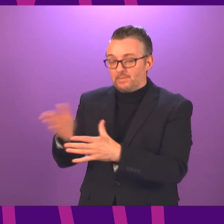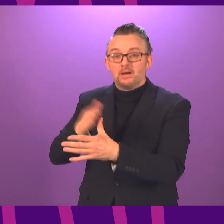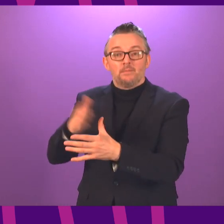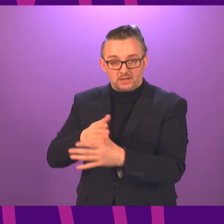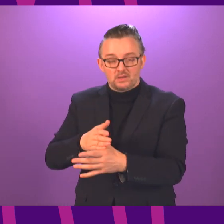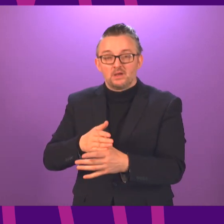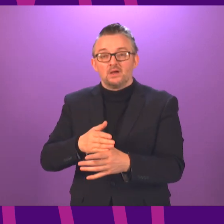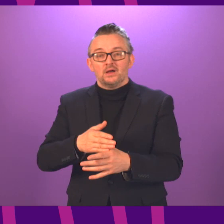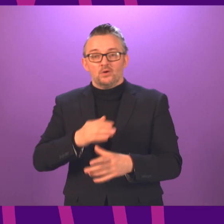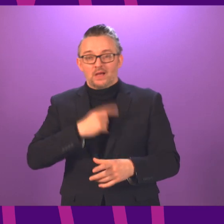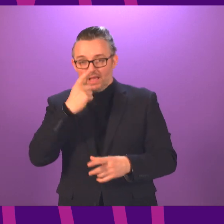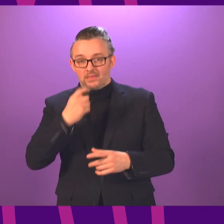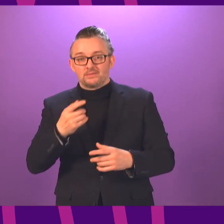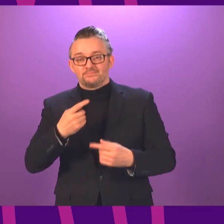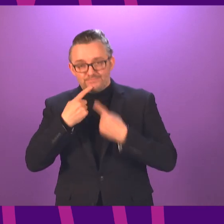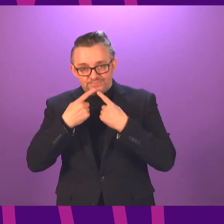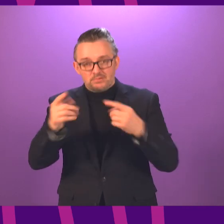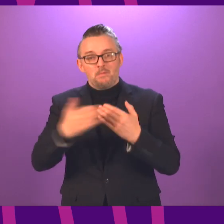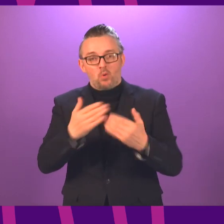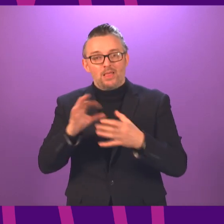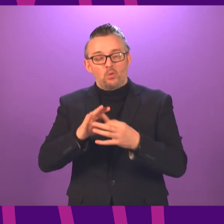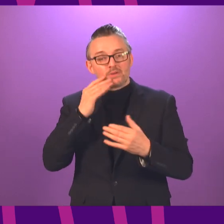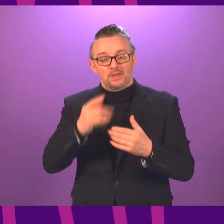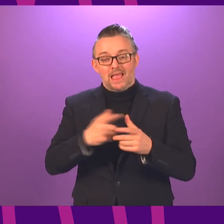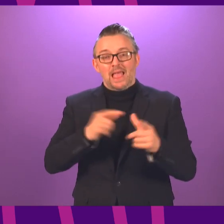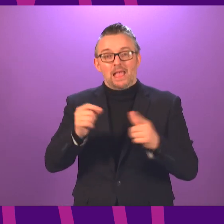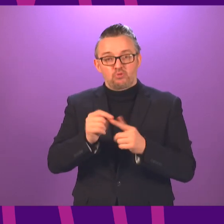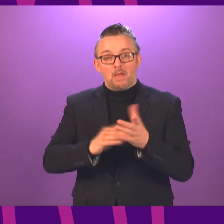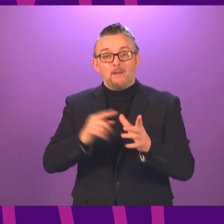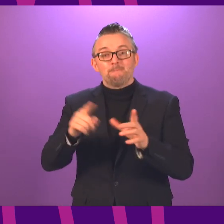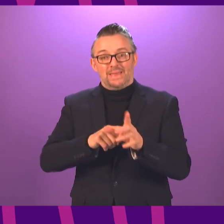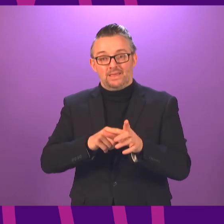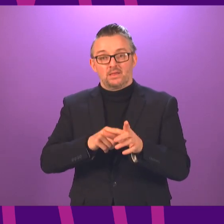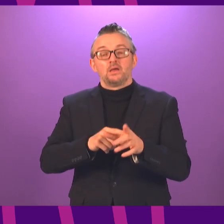on the further reopening that will take place over April and May and into a summer when